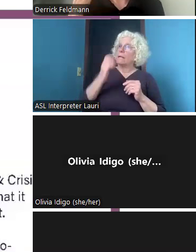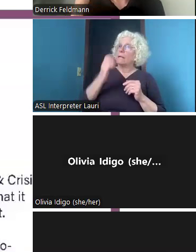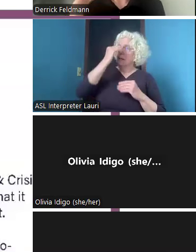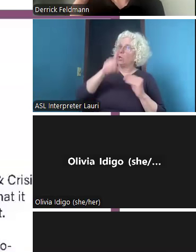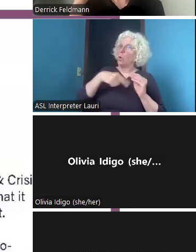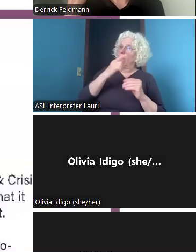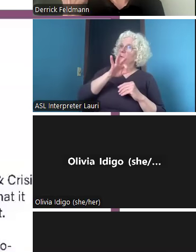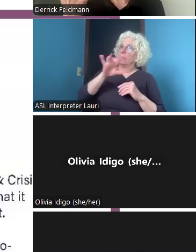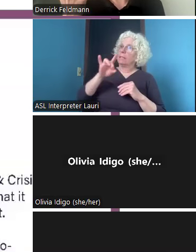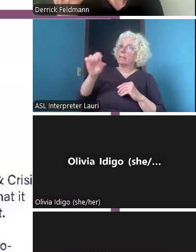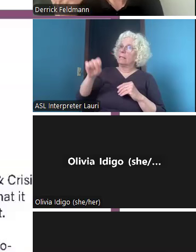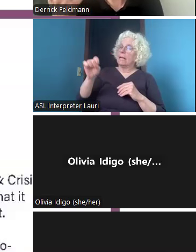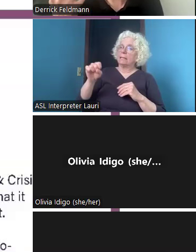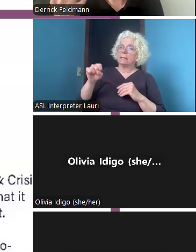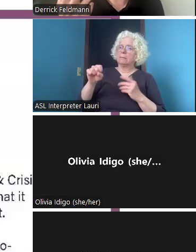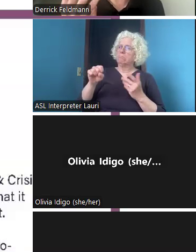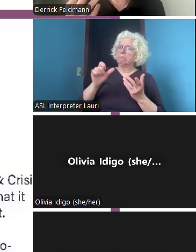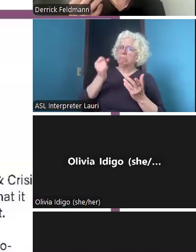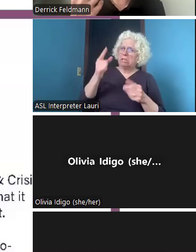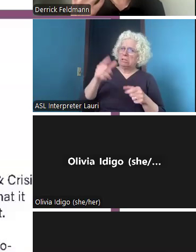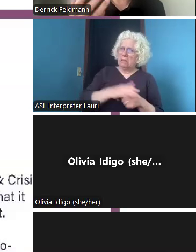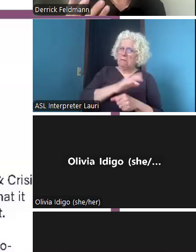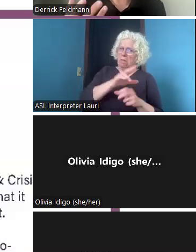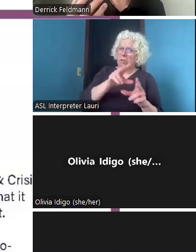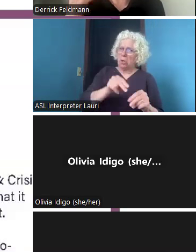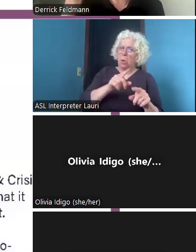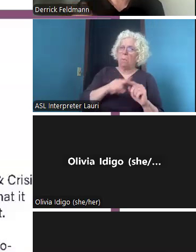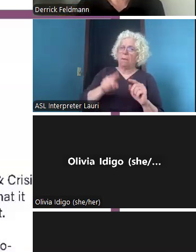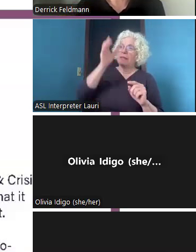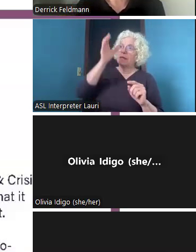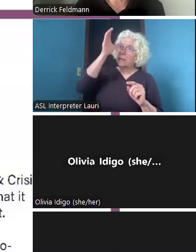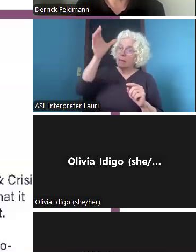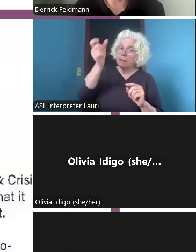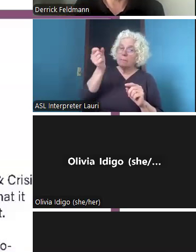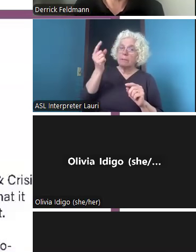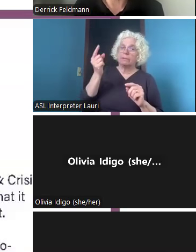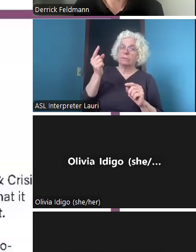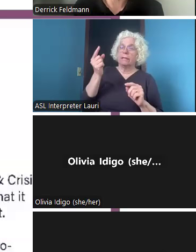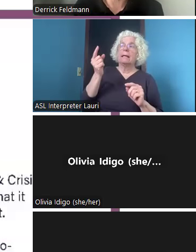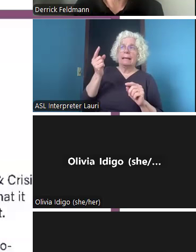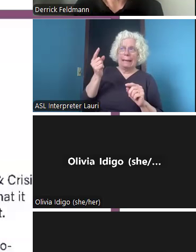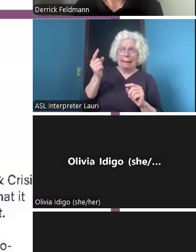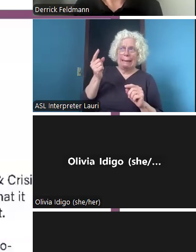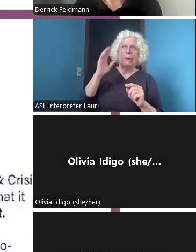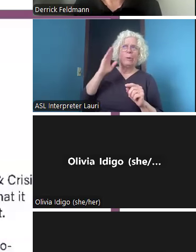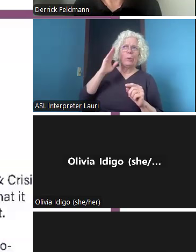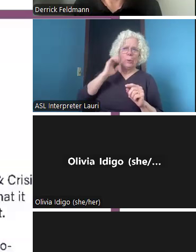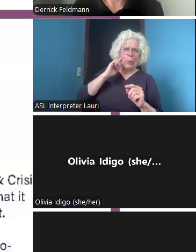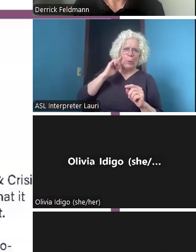They didn't have a strong grasp of it, but they understood the concept and heard the concept was out there in some way.